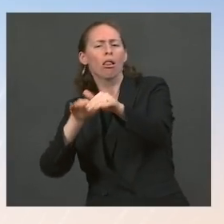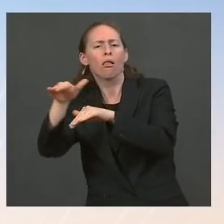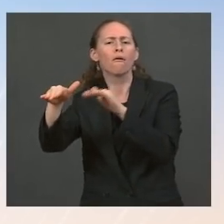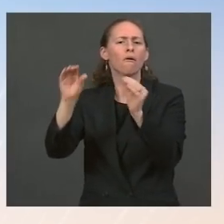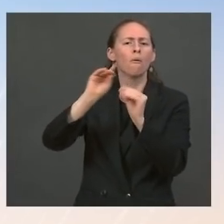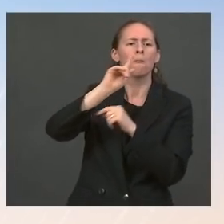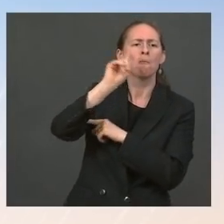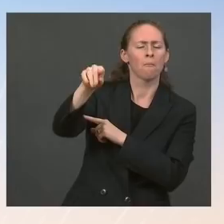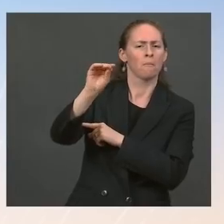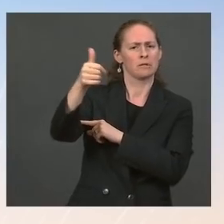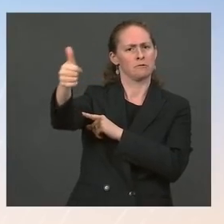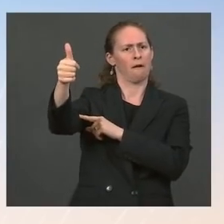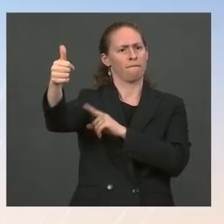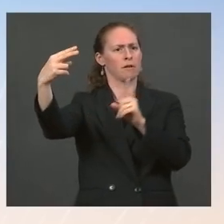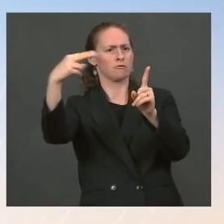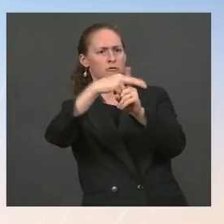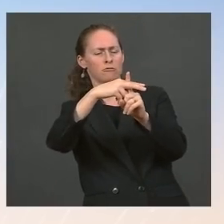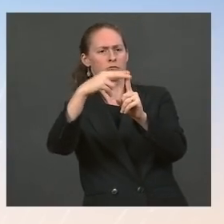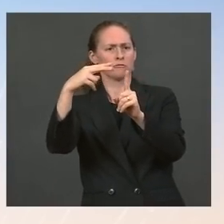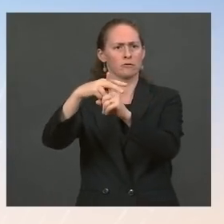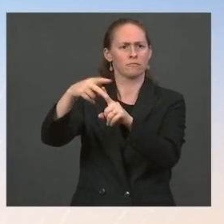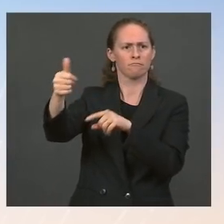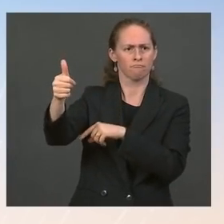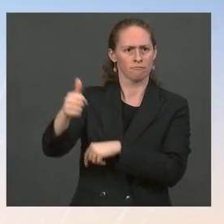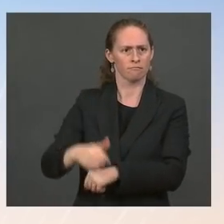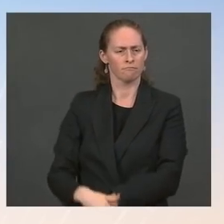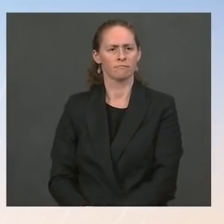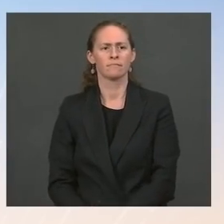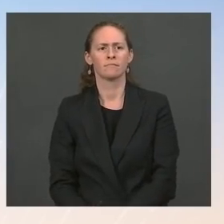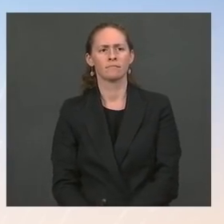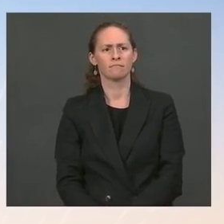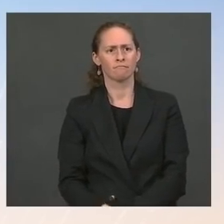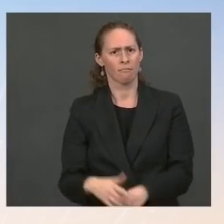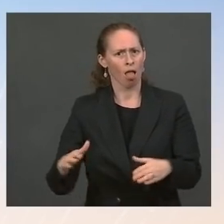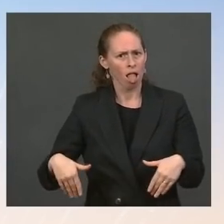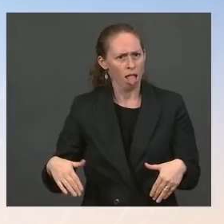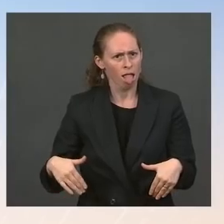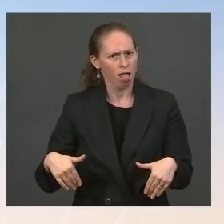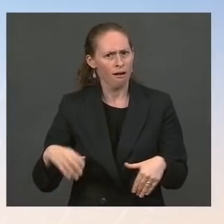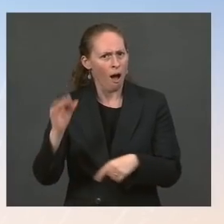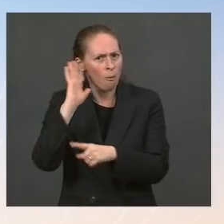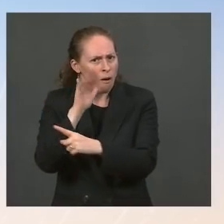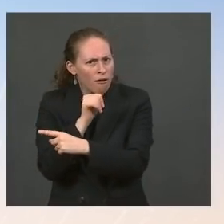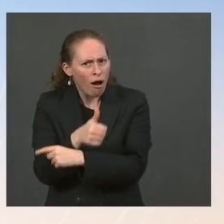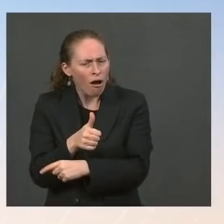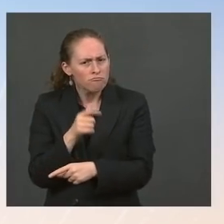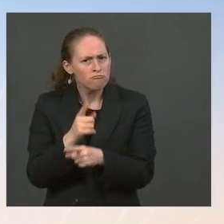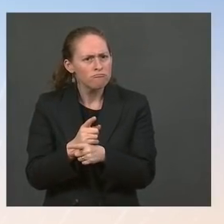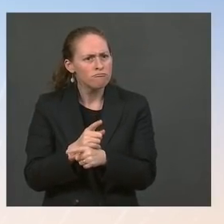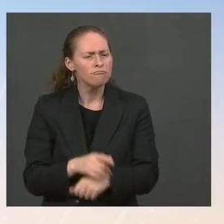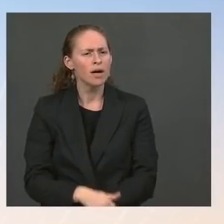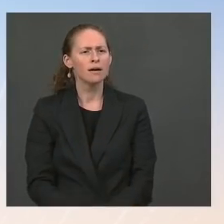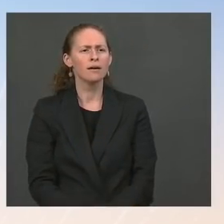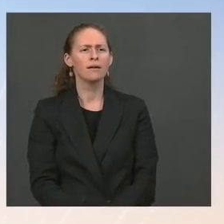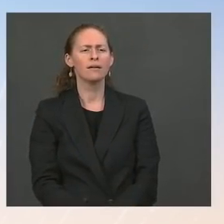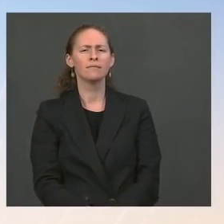Ms. Psaki: And he -- and he has not -- The Press: -- what he's doing? Ms. Psaki: -- and he will not. And criminal prosecutions -- >> The Press: Somebody asked him about prosecutions and he said -- Ms. Psaki: -- are their sole purview. The Press: -- he wants it to happen.